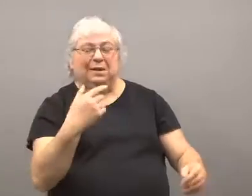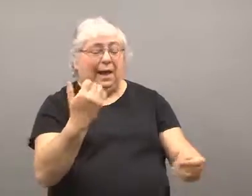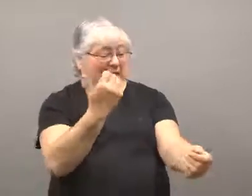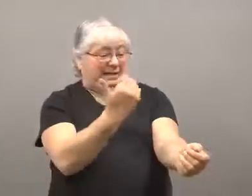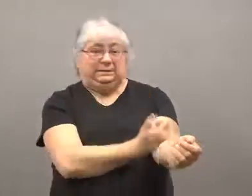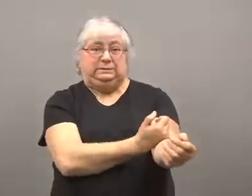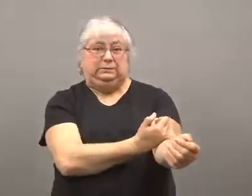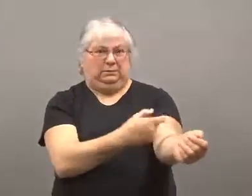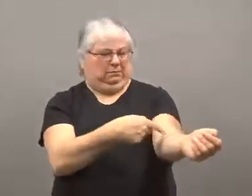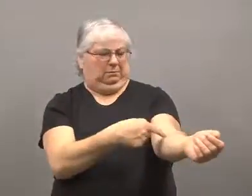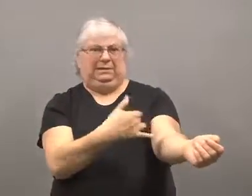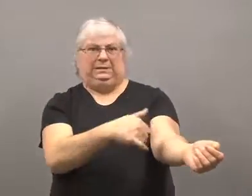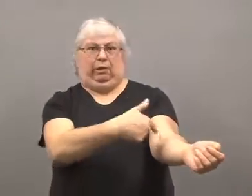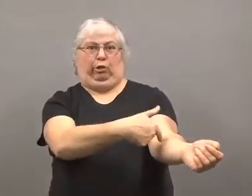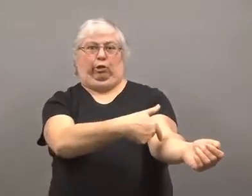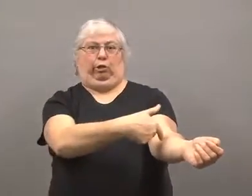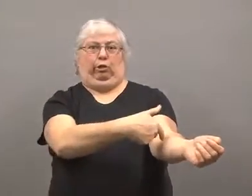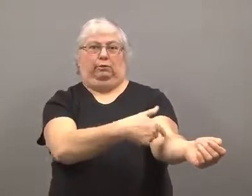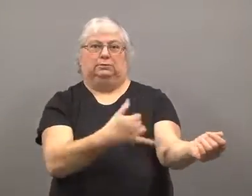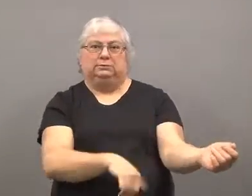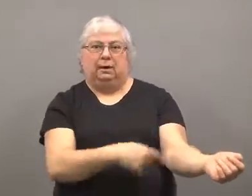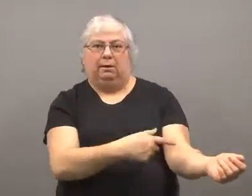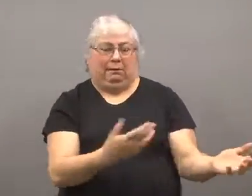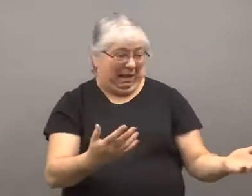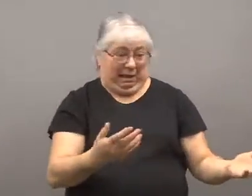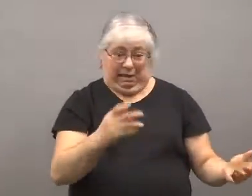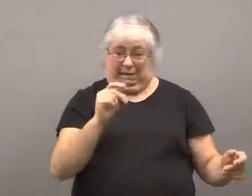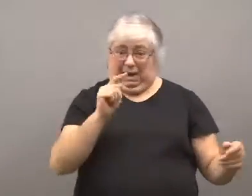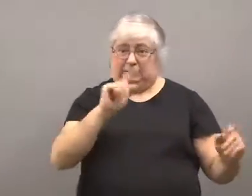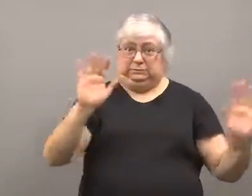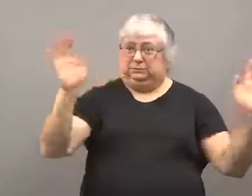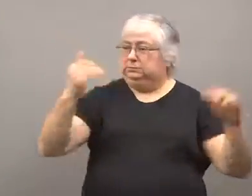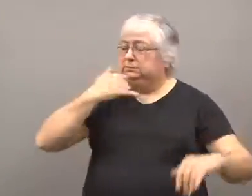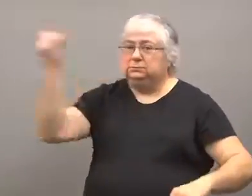A needle was still in his arm.